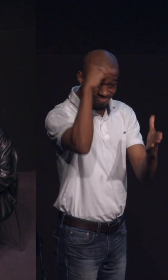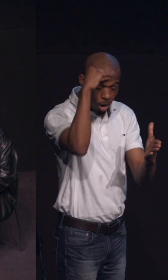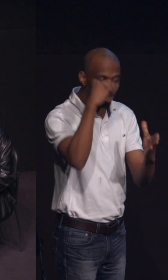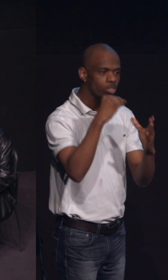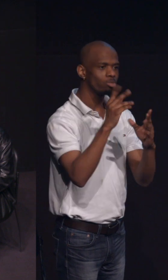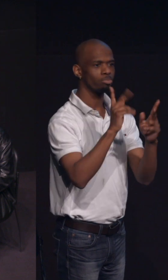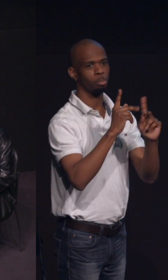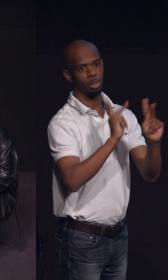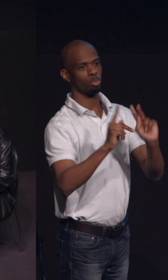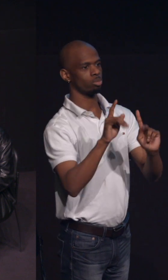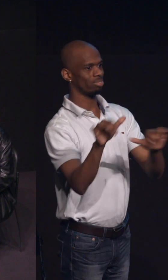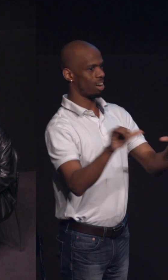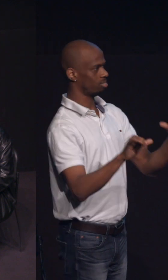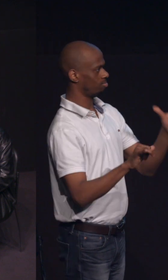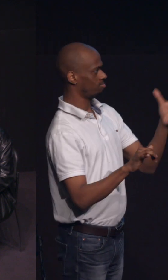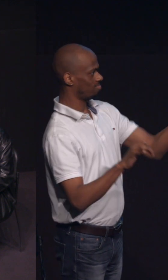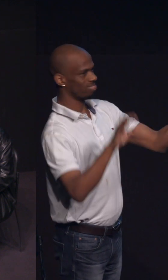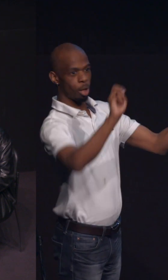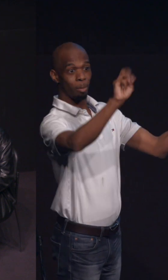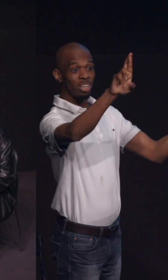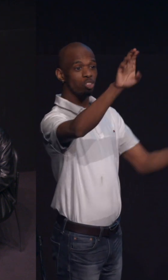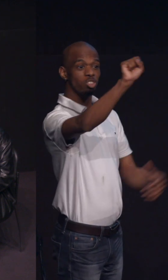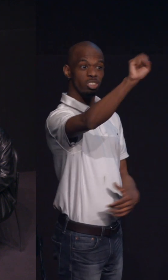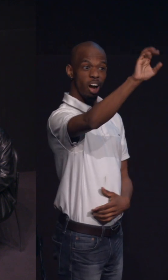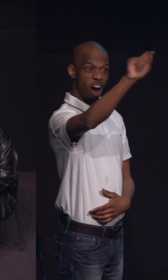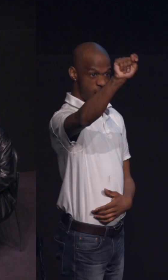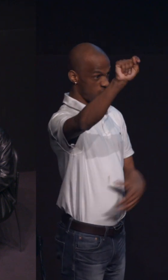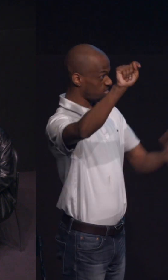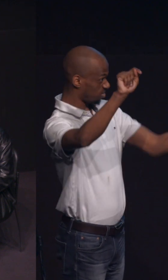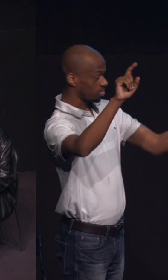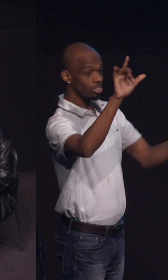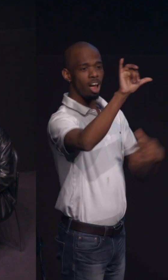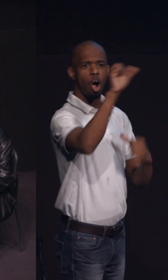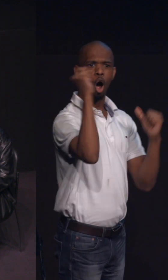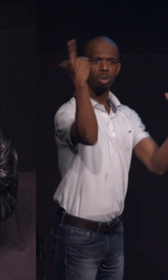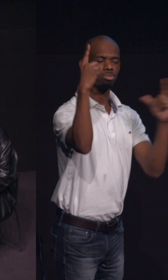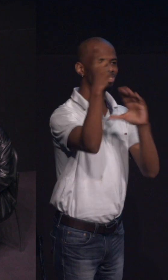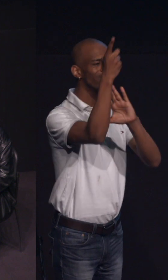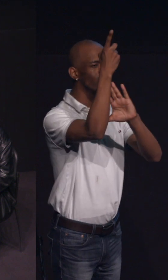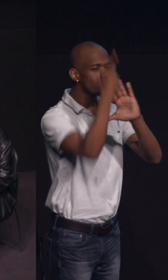the discrimination that occurs in spaces like--